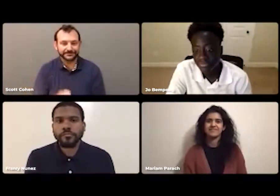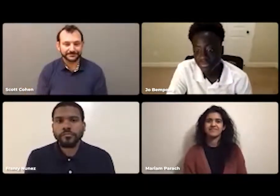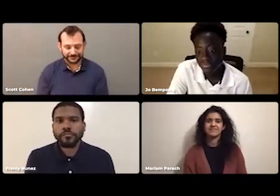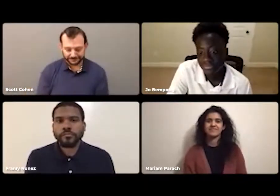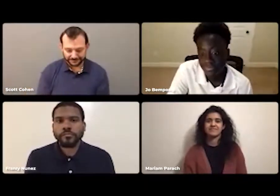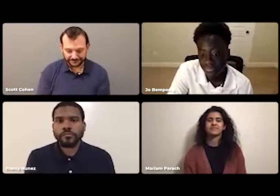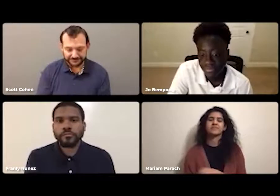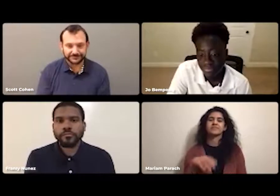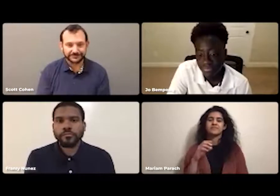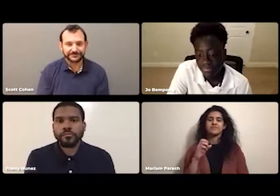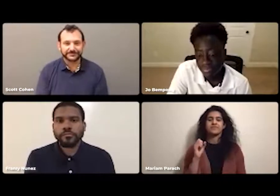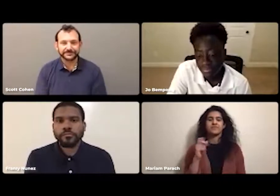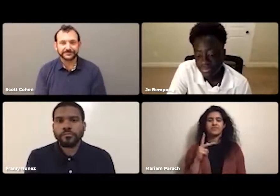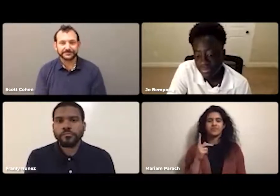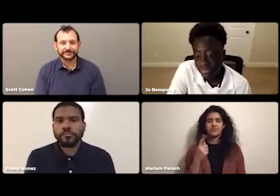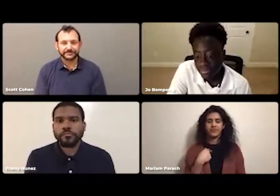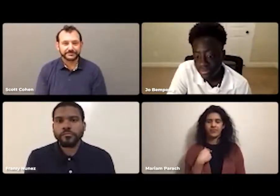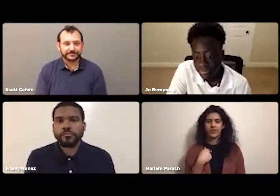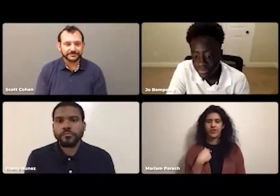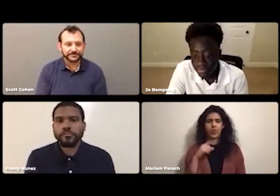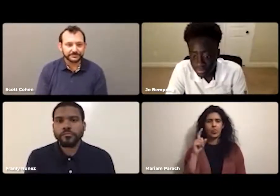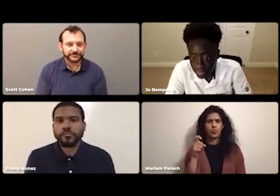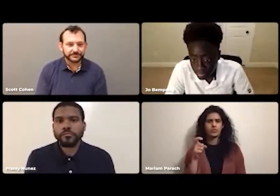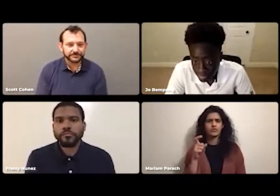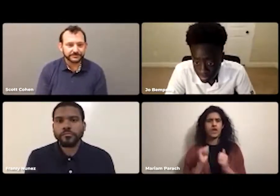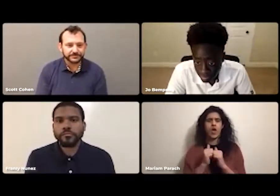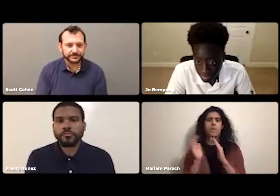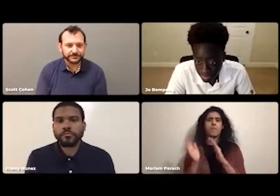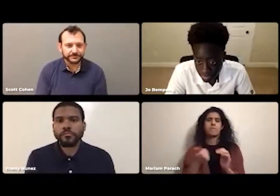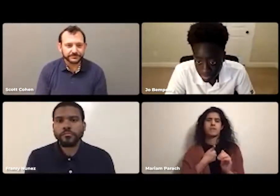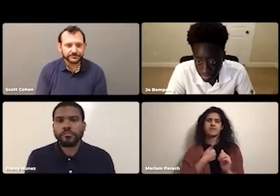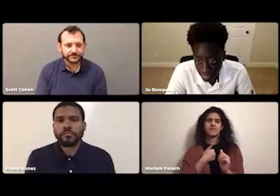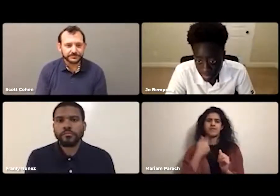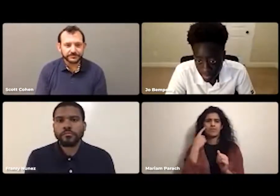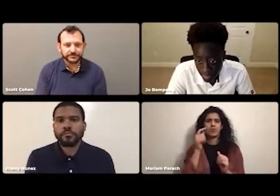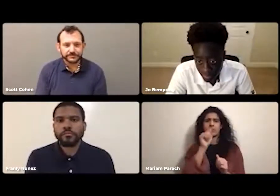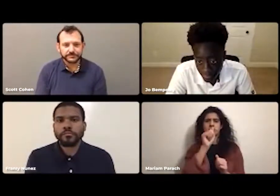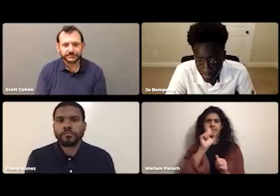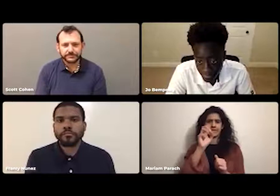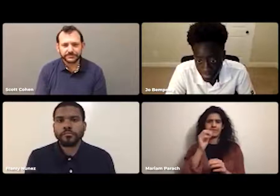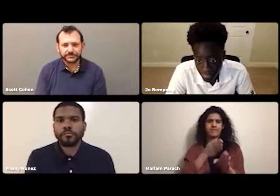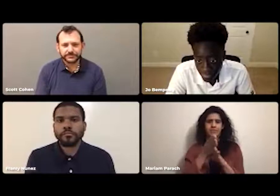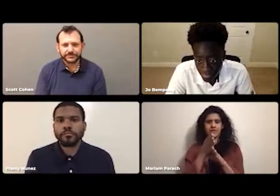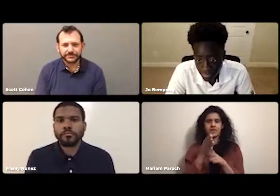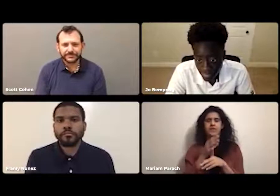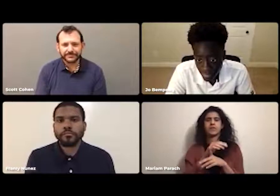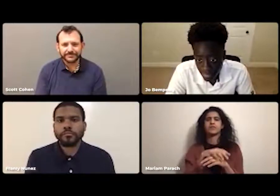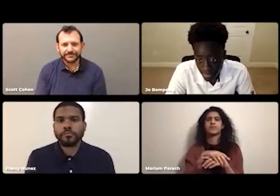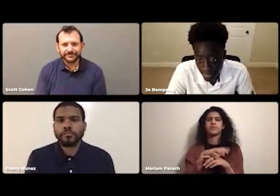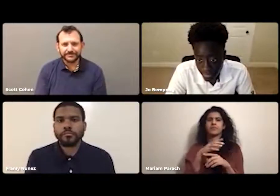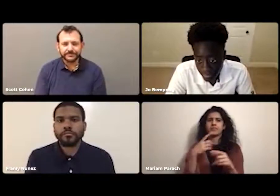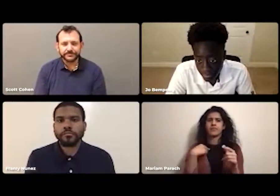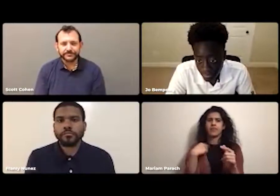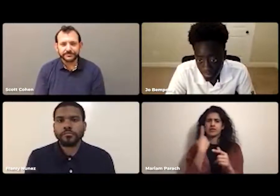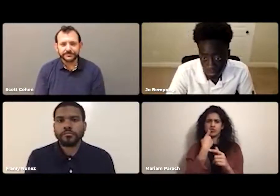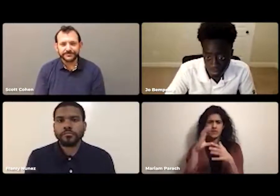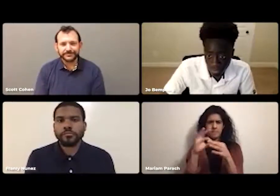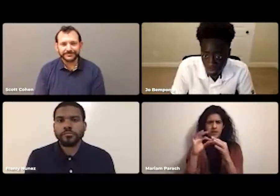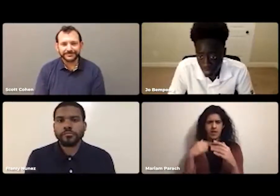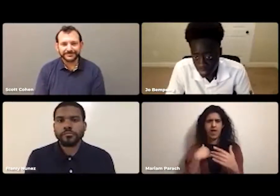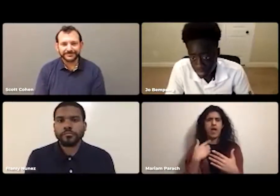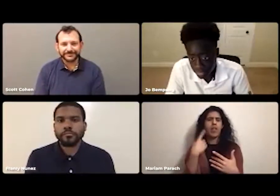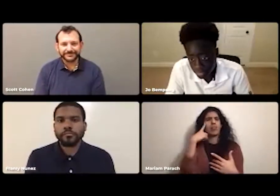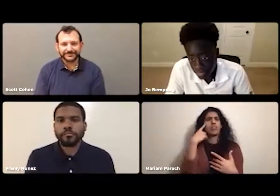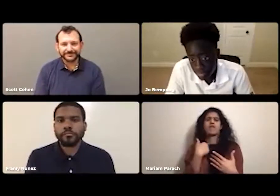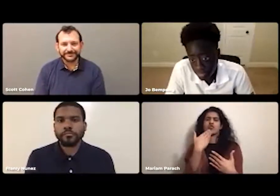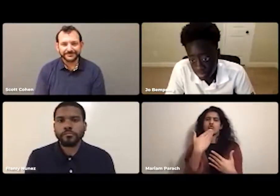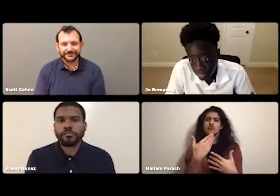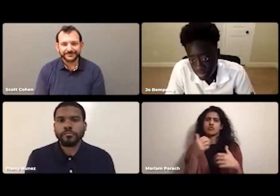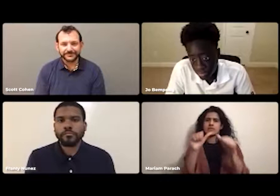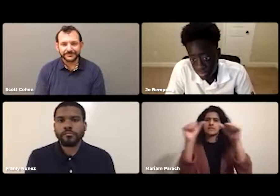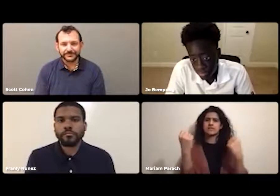How did I prepare myself for the STEM field?